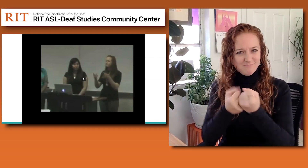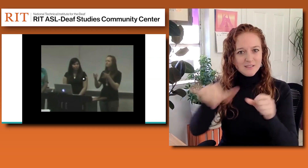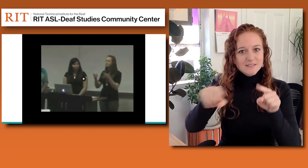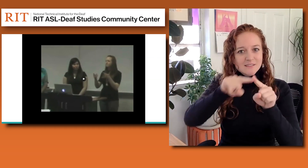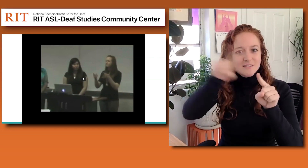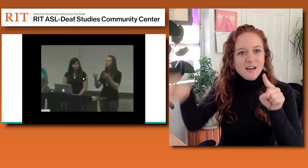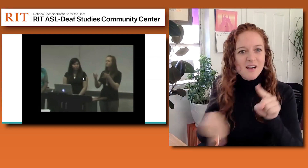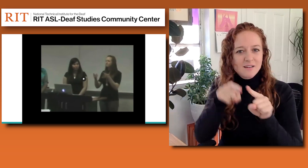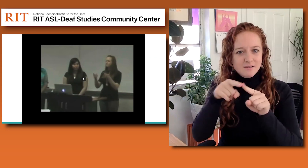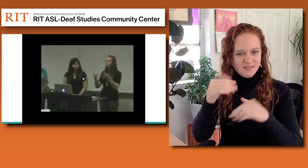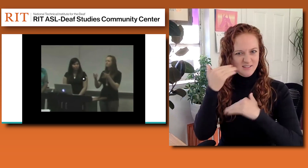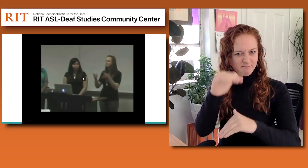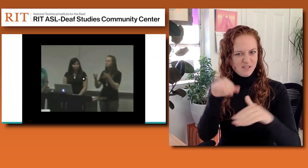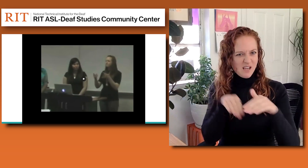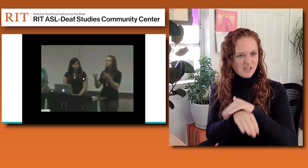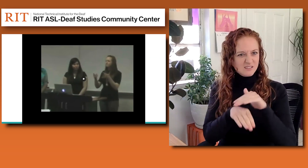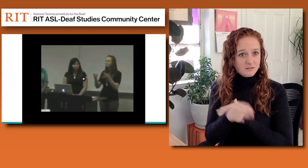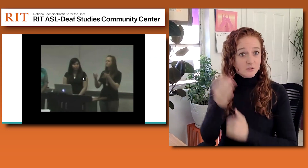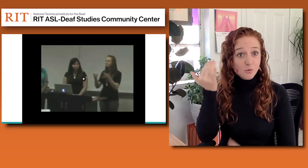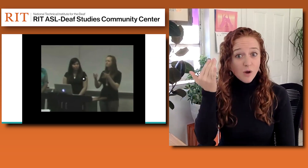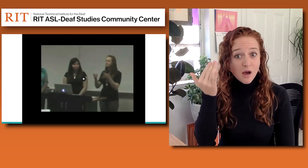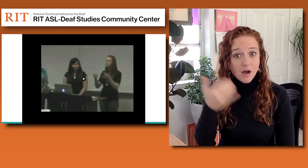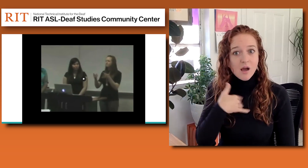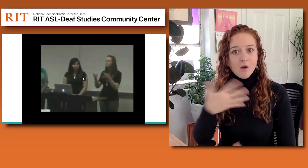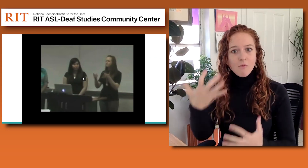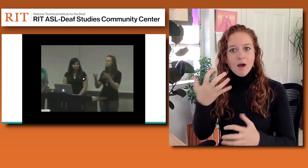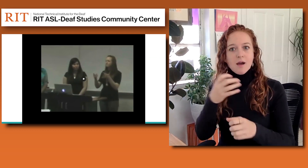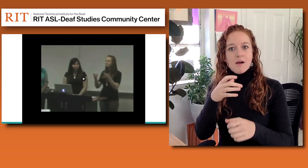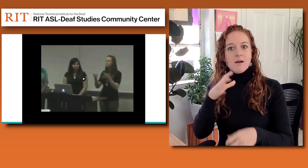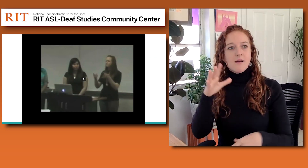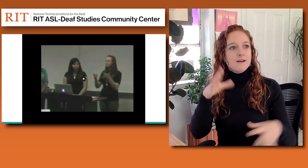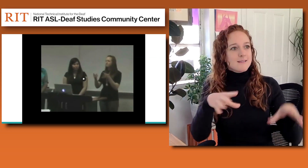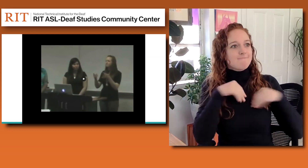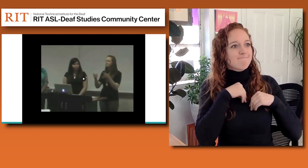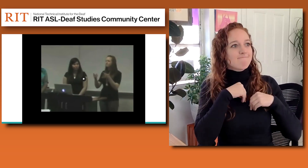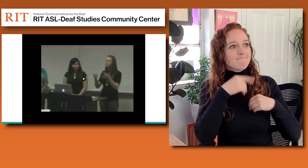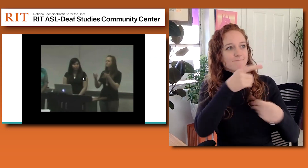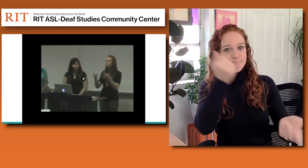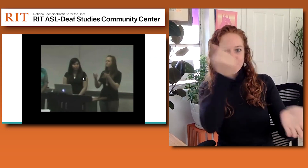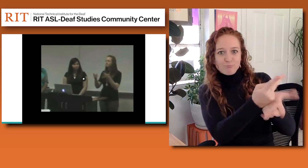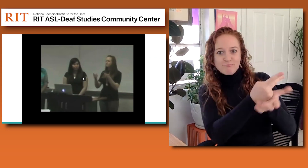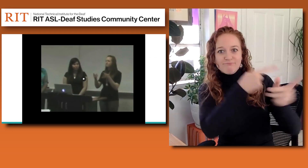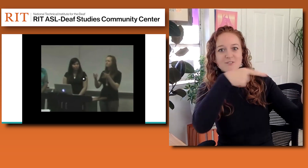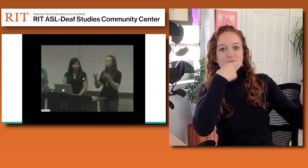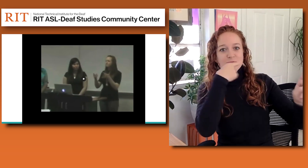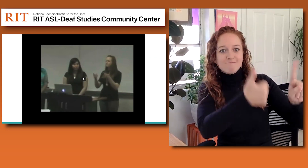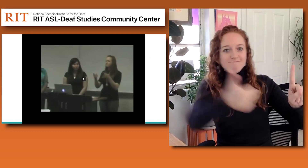and I was perpetuating that cycle of misinformation